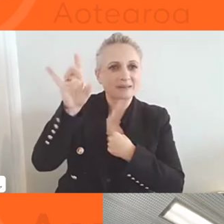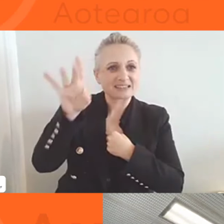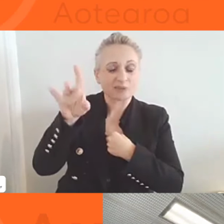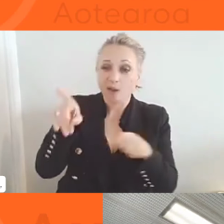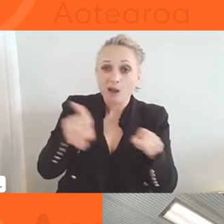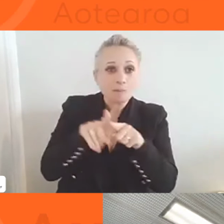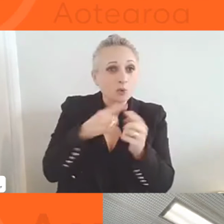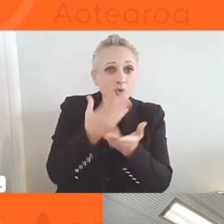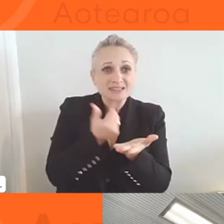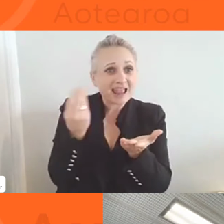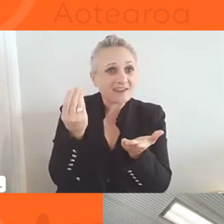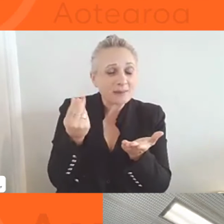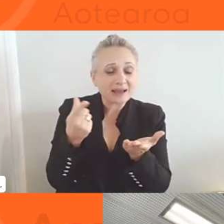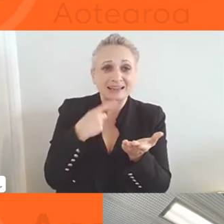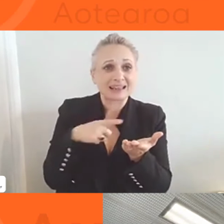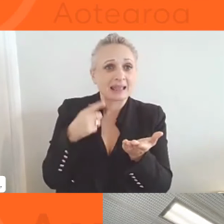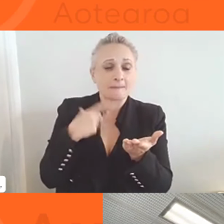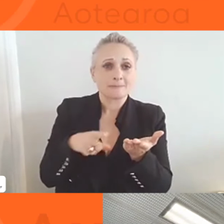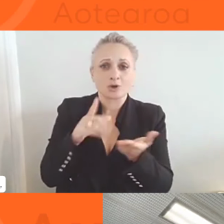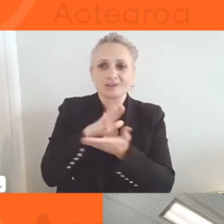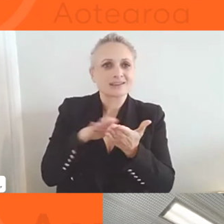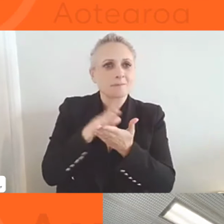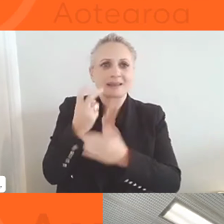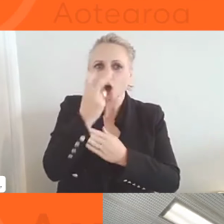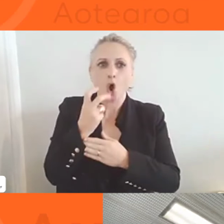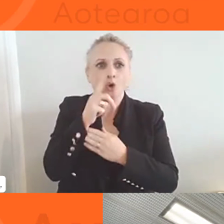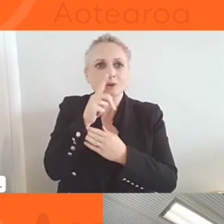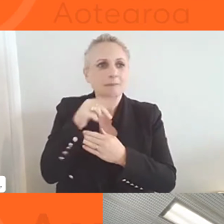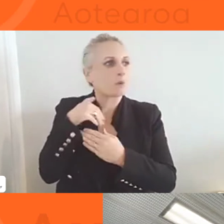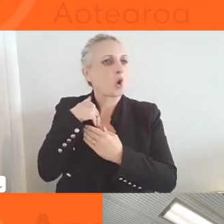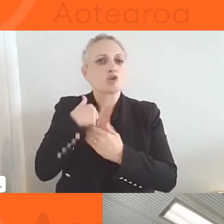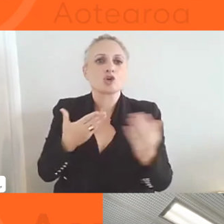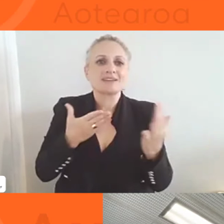for supports outside of the house and providing natural supports